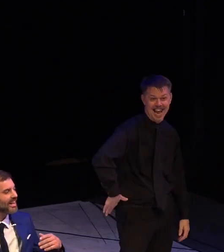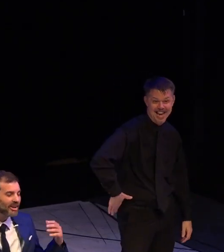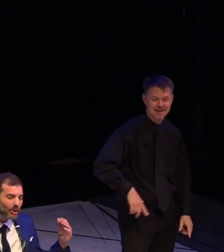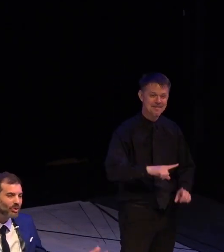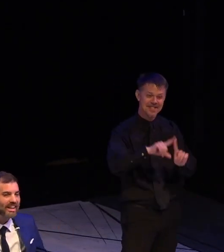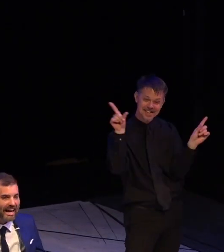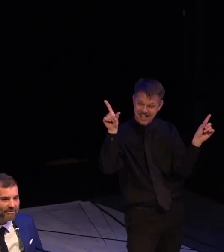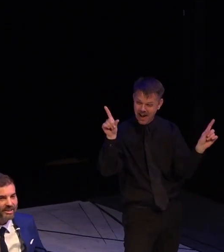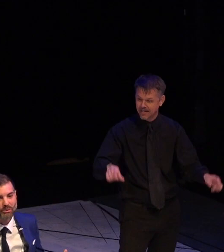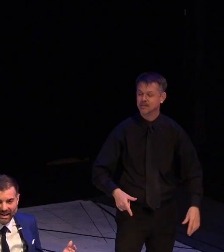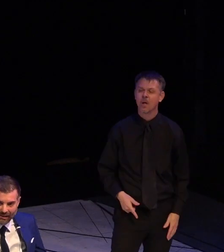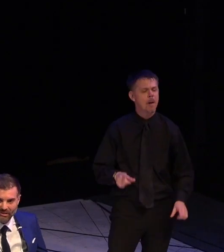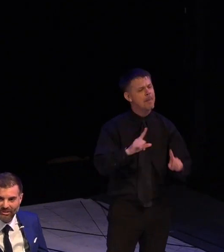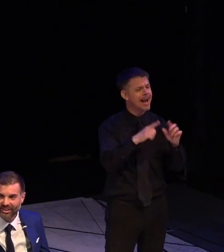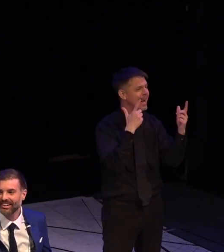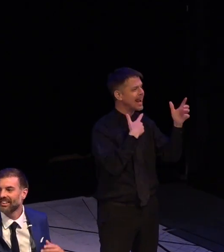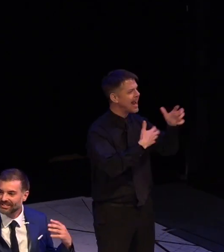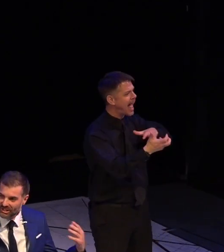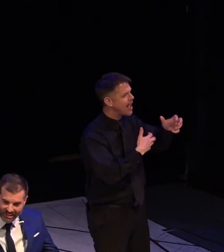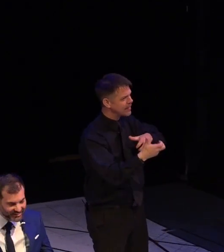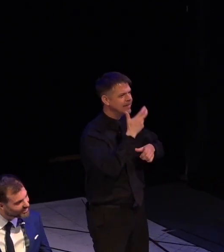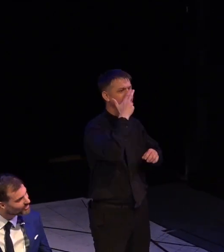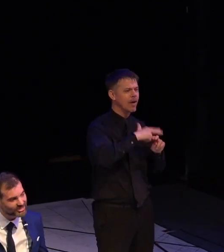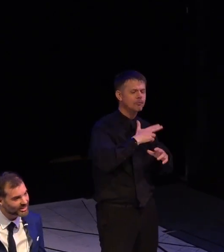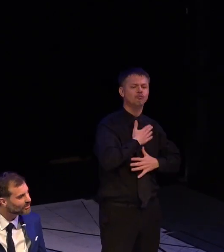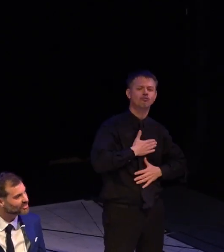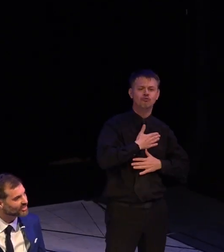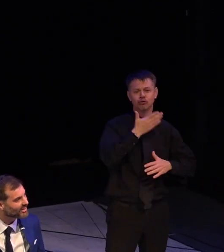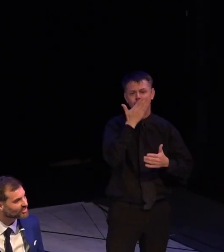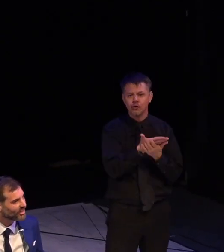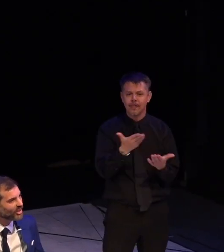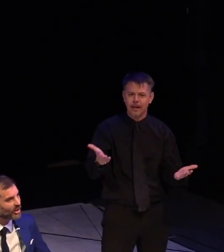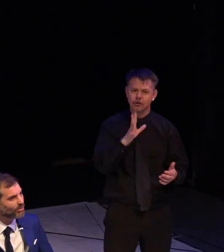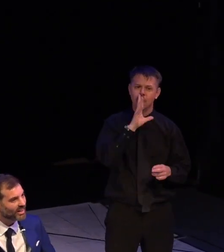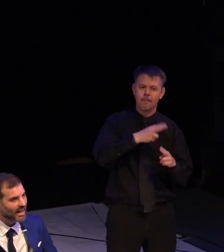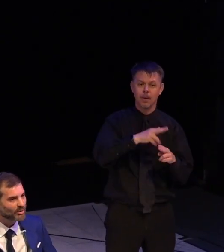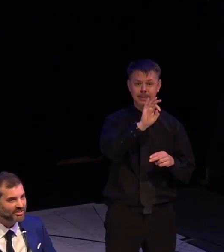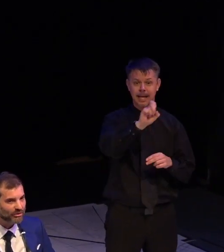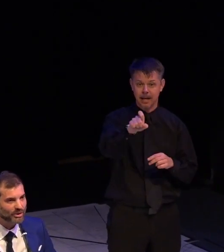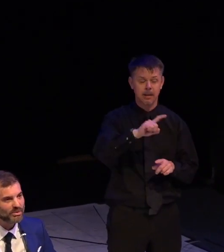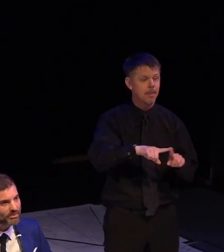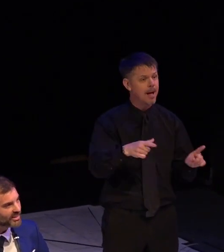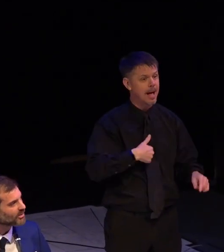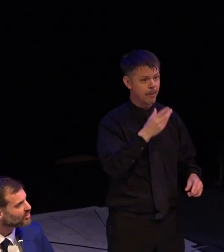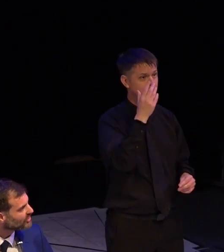Now, I know we're laughing, and we're having fun, and that's a good thing when we're talking about sex, but I would definitely be making a mistake